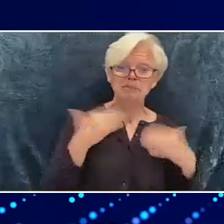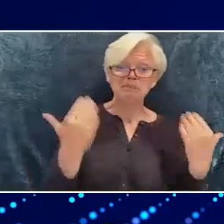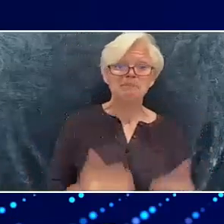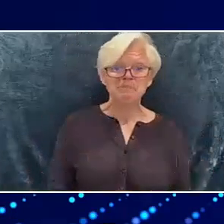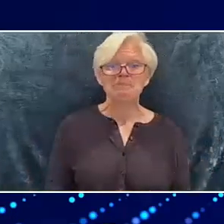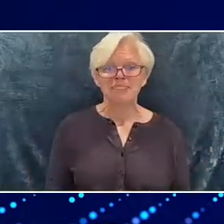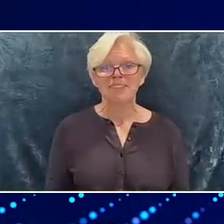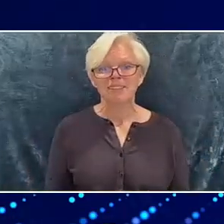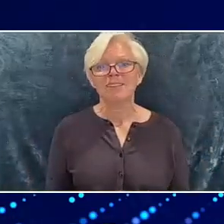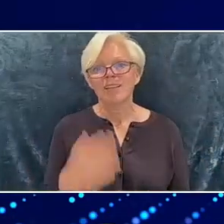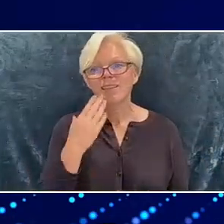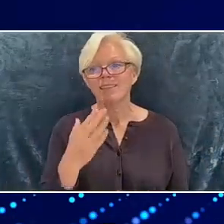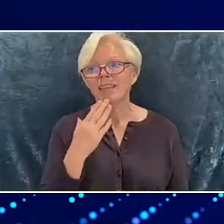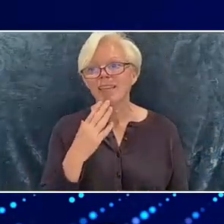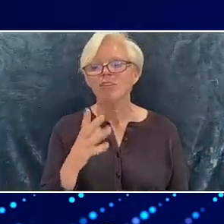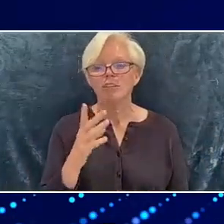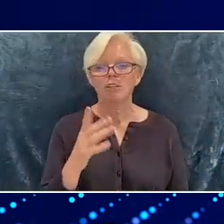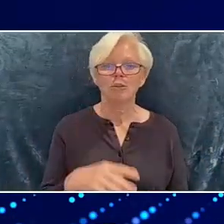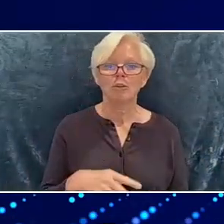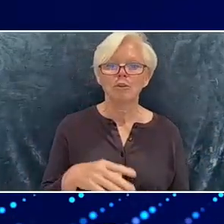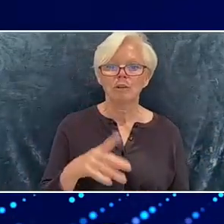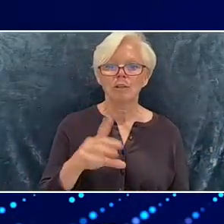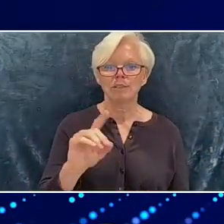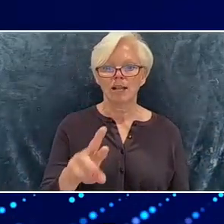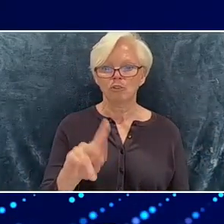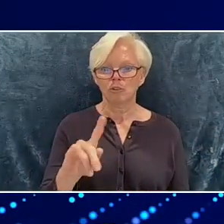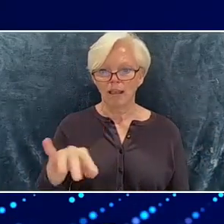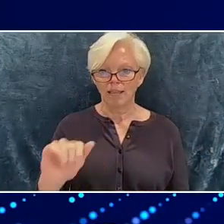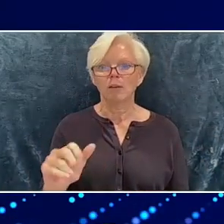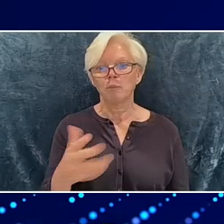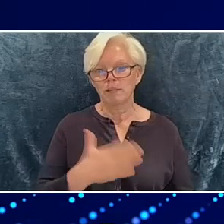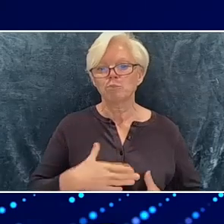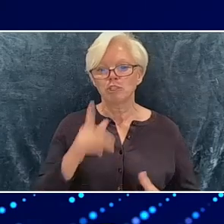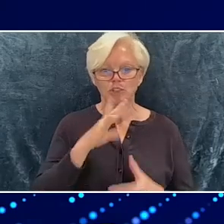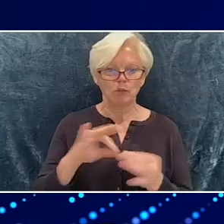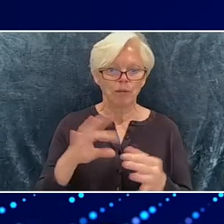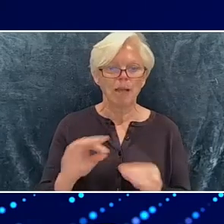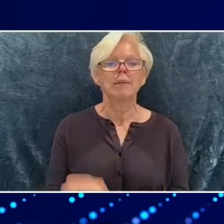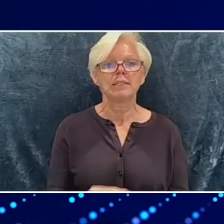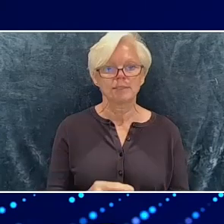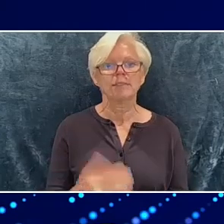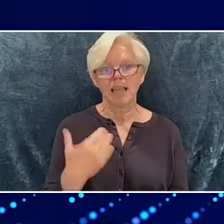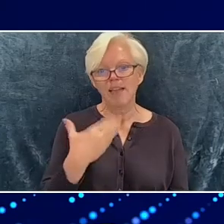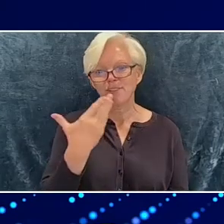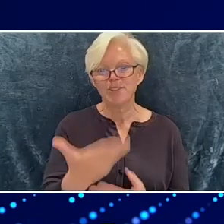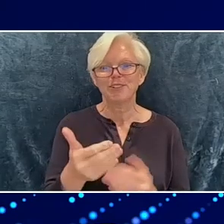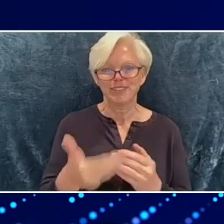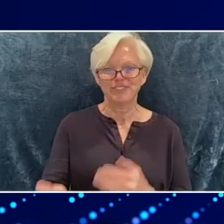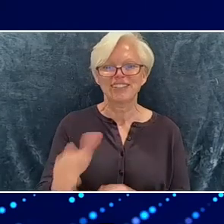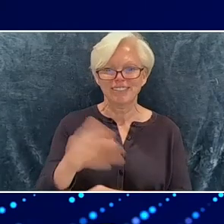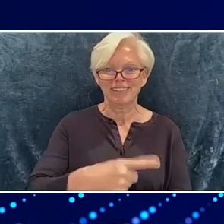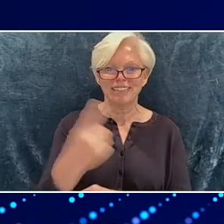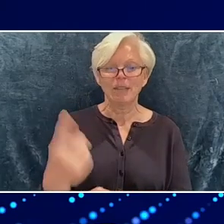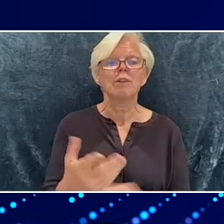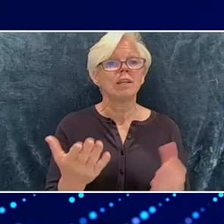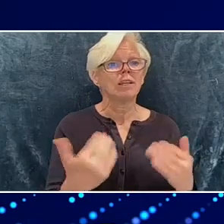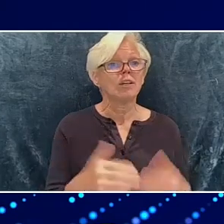Great. Thank you, Dr. Kiah, we appreciate your comment. Have a good rest of your day. Krystil, who can we welcome next?